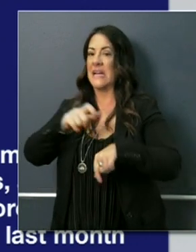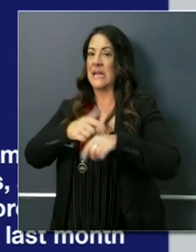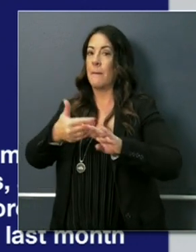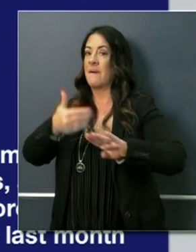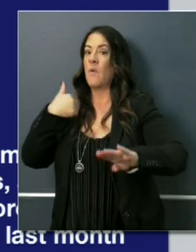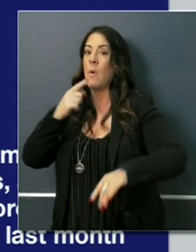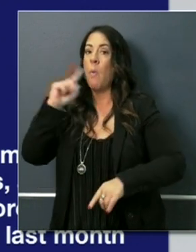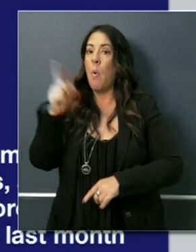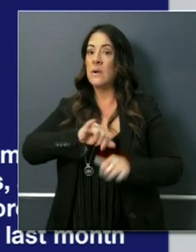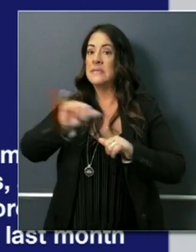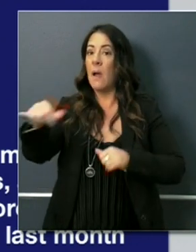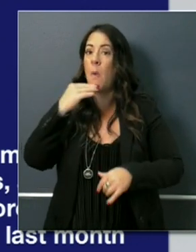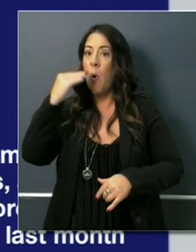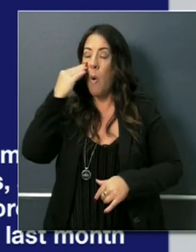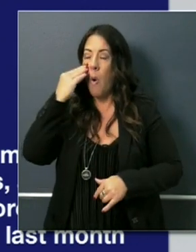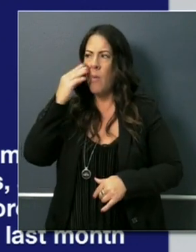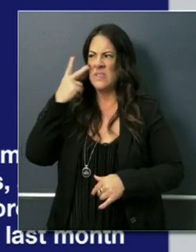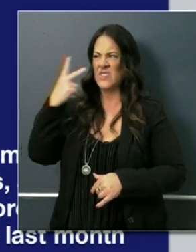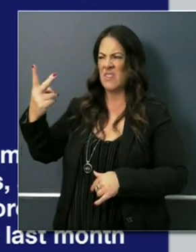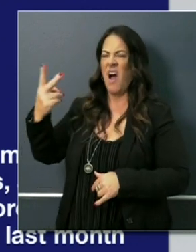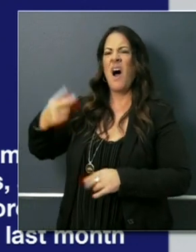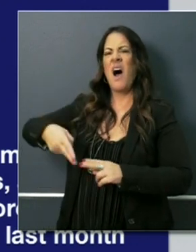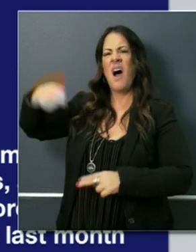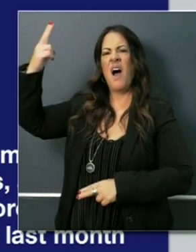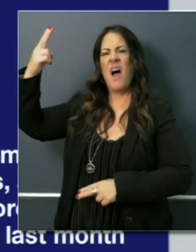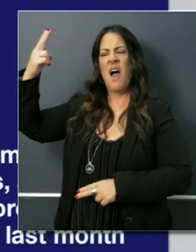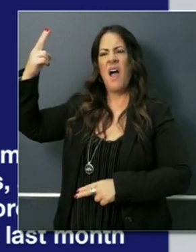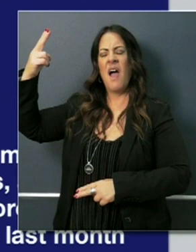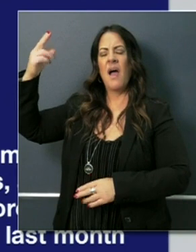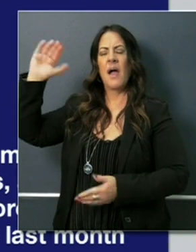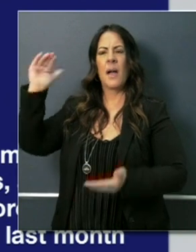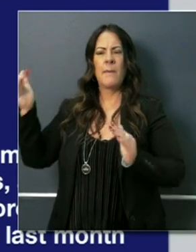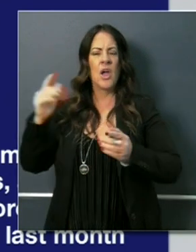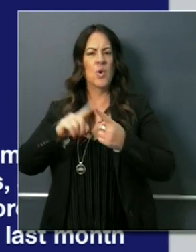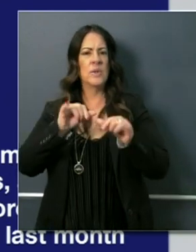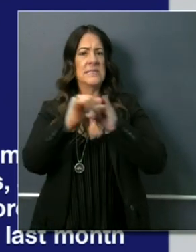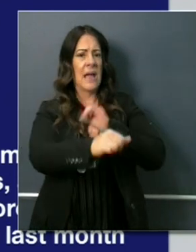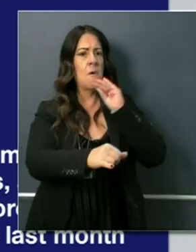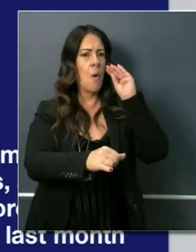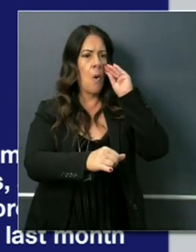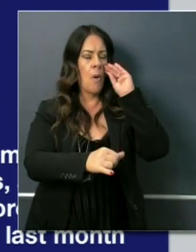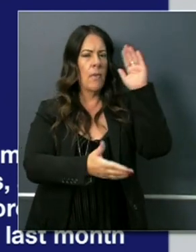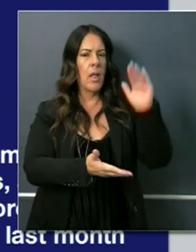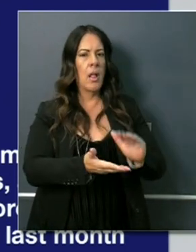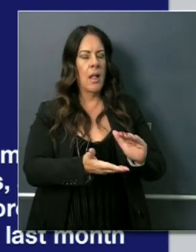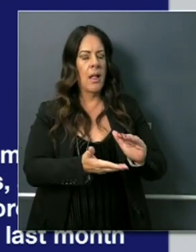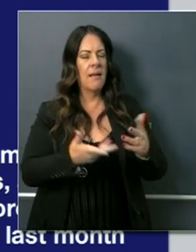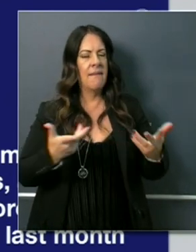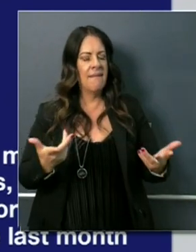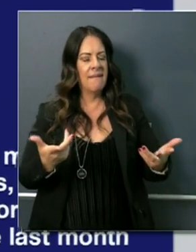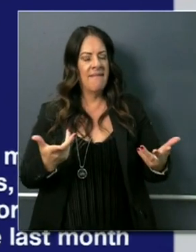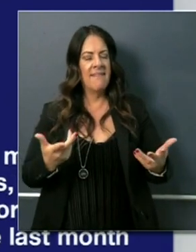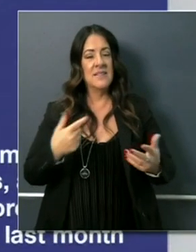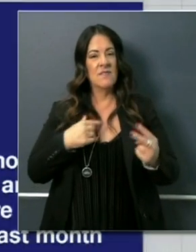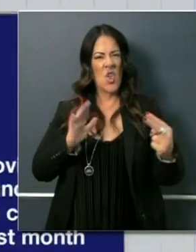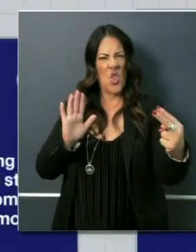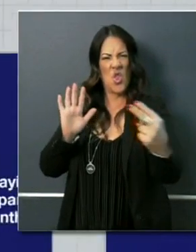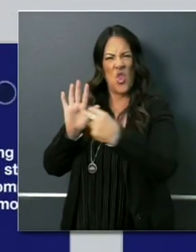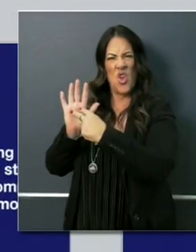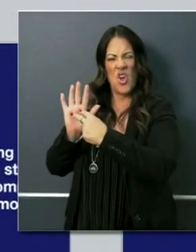AND THE COMPARISON IS REALLY TO FRANTICALLY, WE DIDDNOT HAVE THINGS LIKE THIS DAYTIME ORDERS, WHERE WE DID NOT EMPHASIZE PHYSICAL DISTANCING